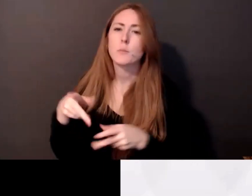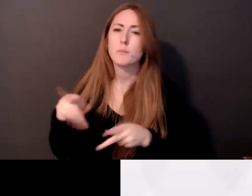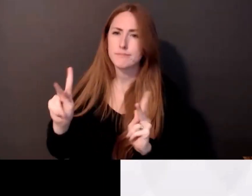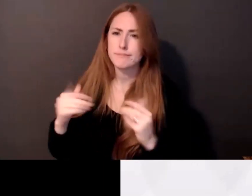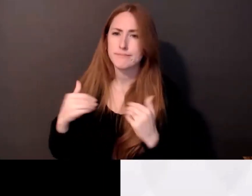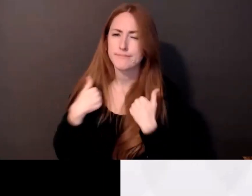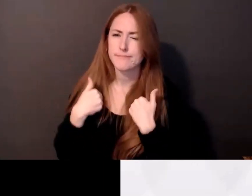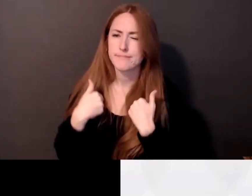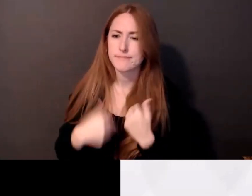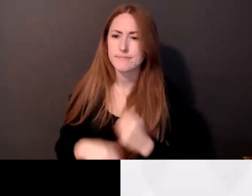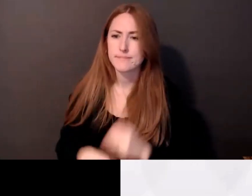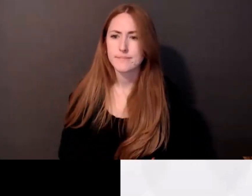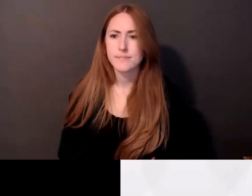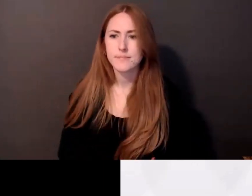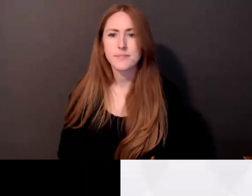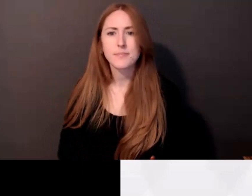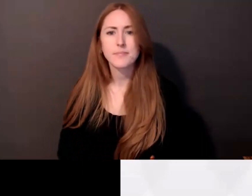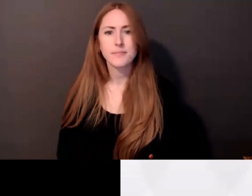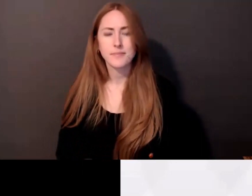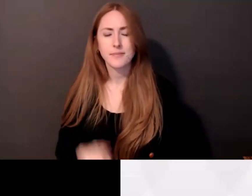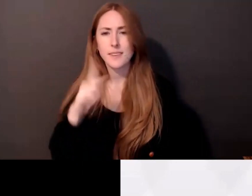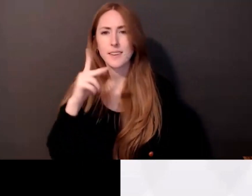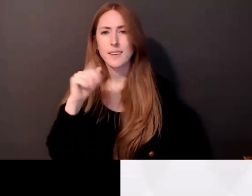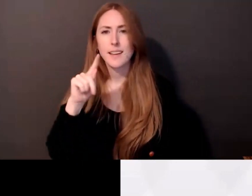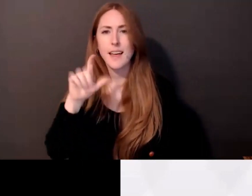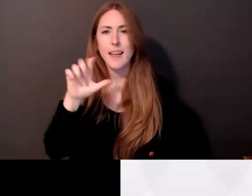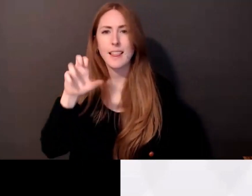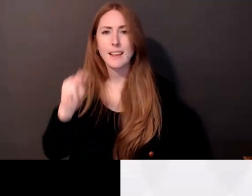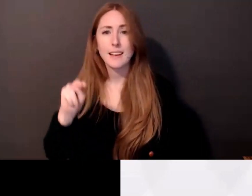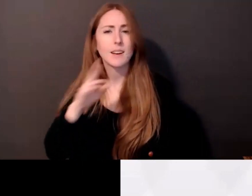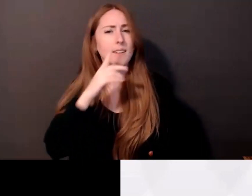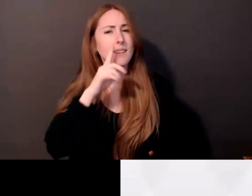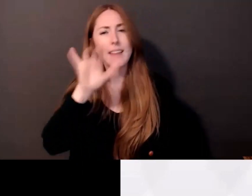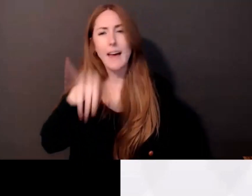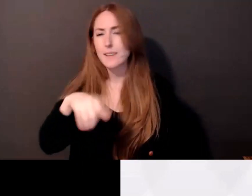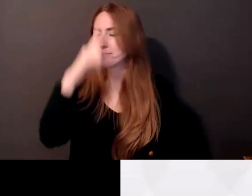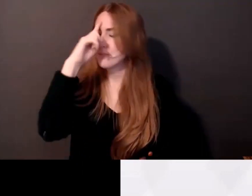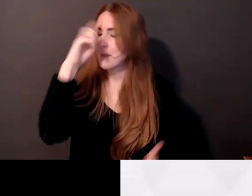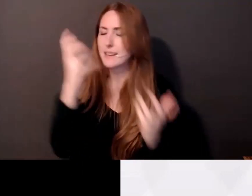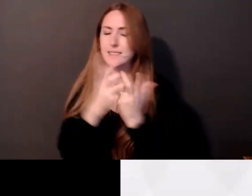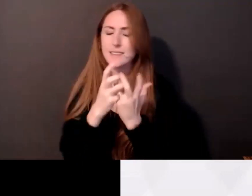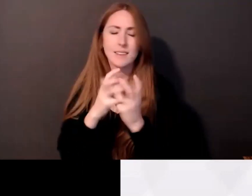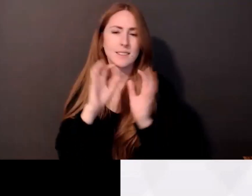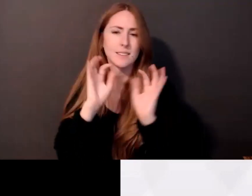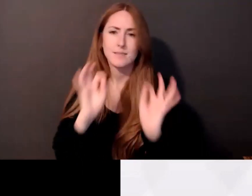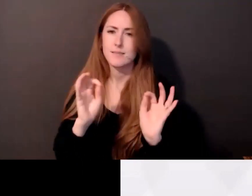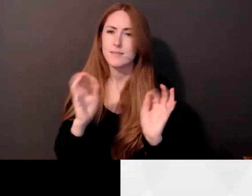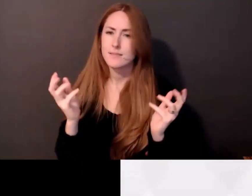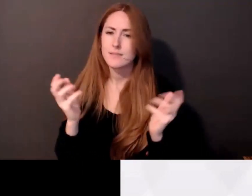And it so ties in with so much of your presentation's theme, and really the whole conference, about the importance of relationship building.